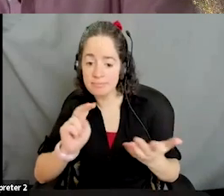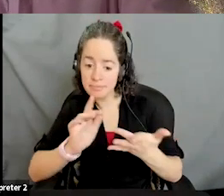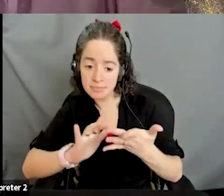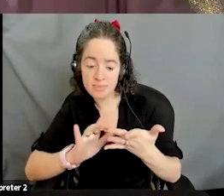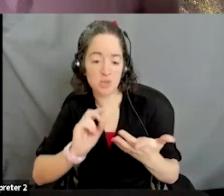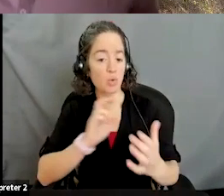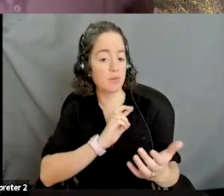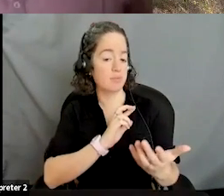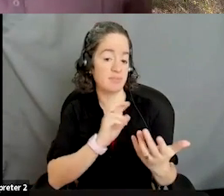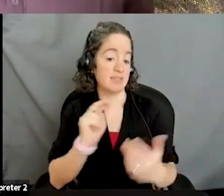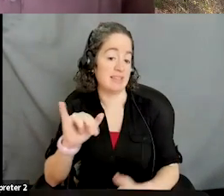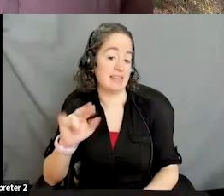or Ninja Forms? Whatever works best.